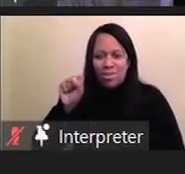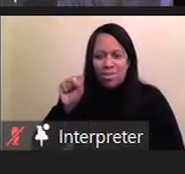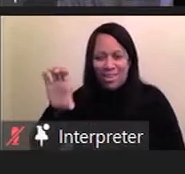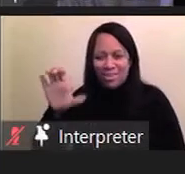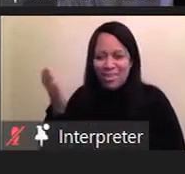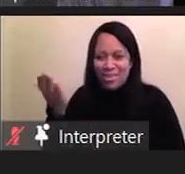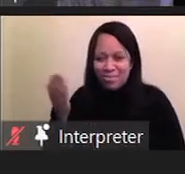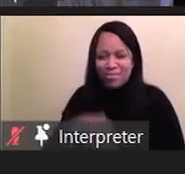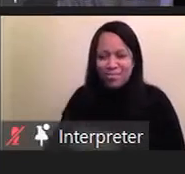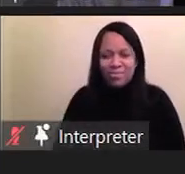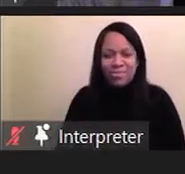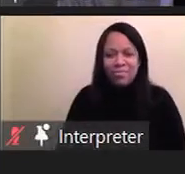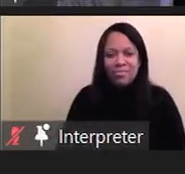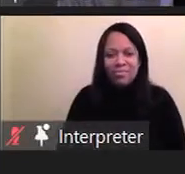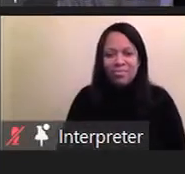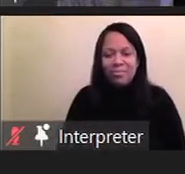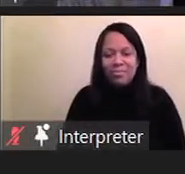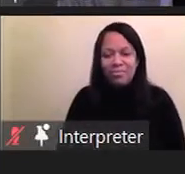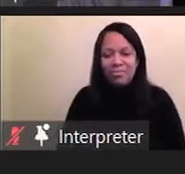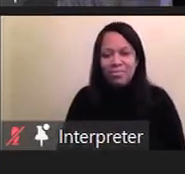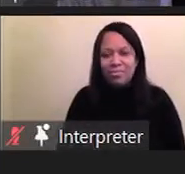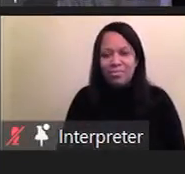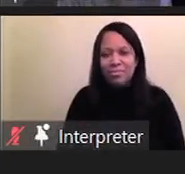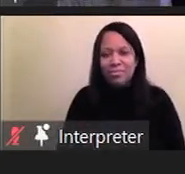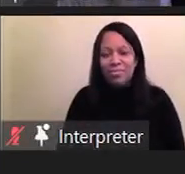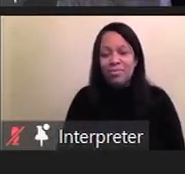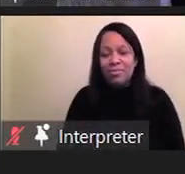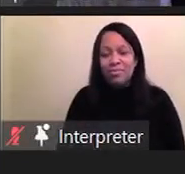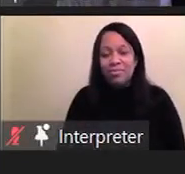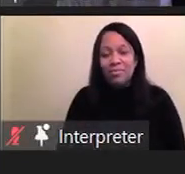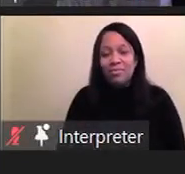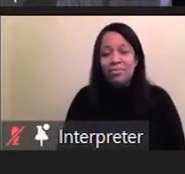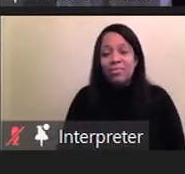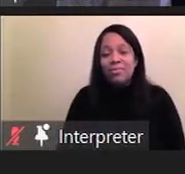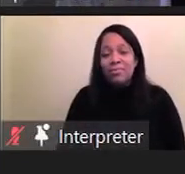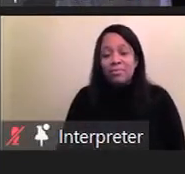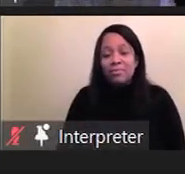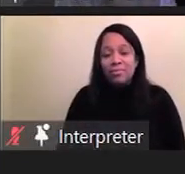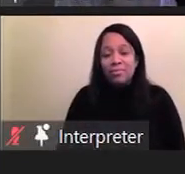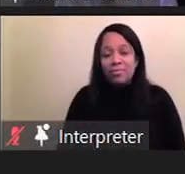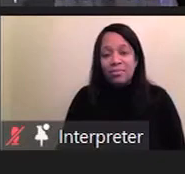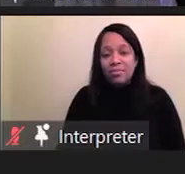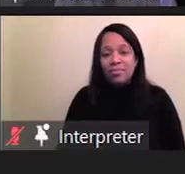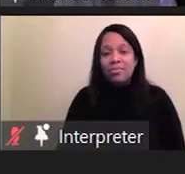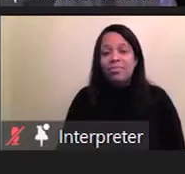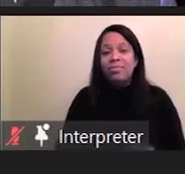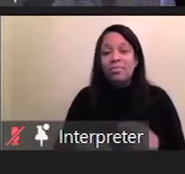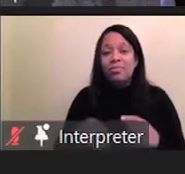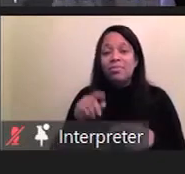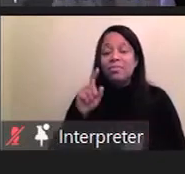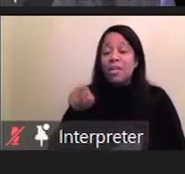So within real-time captioning, we also include internet captioning, live